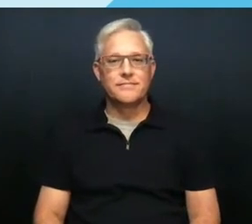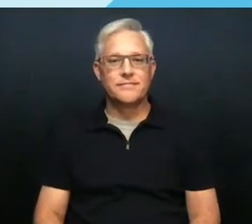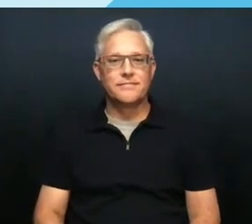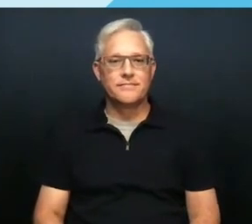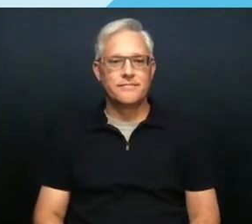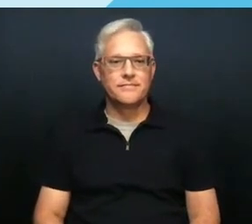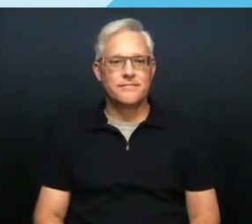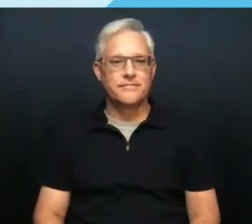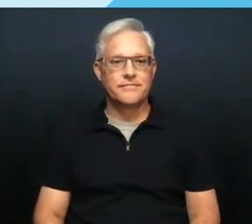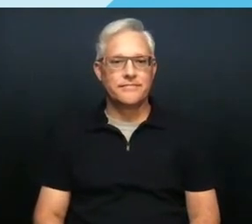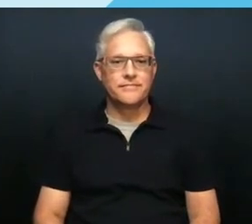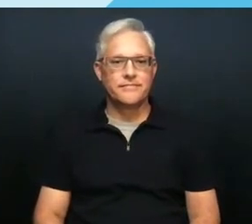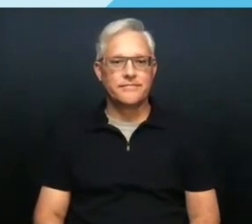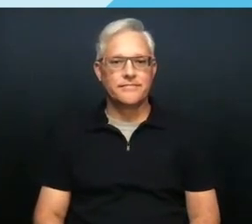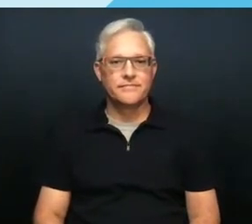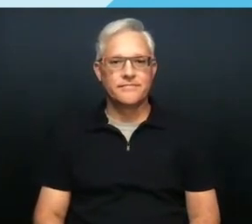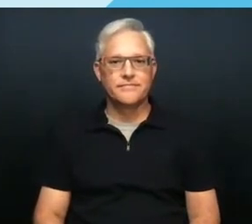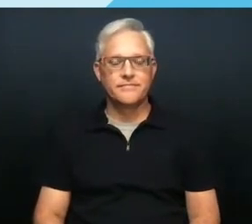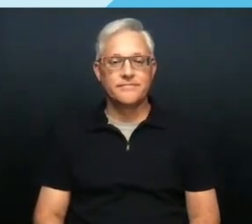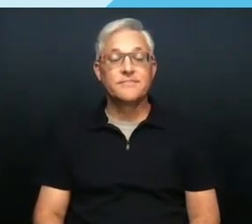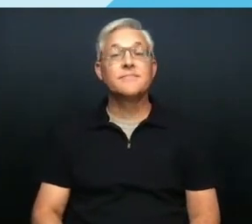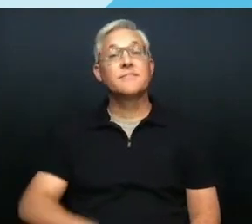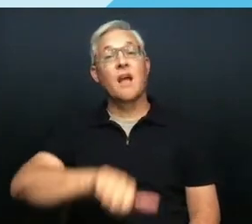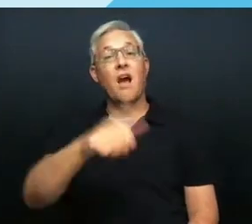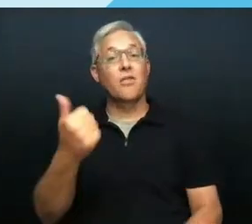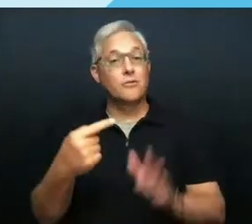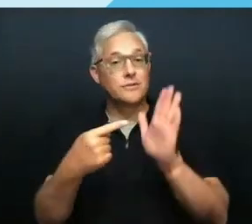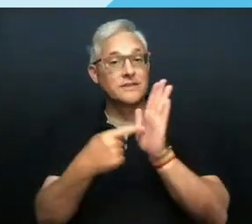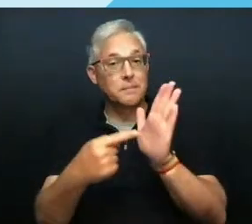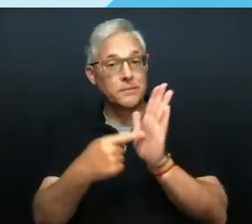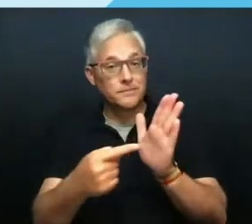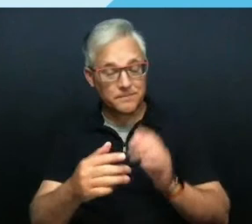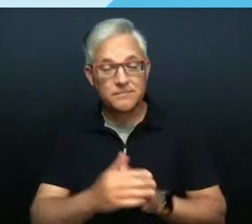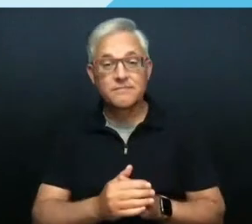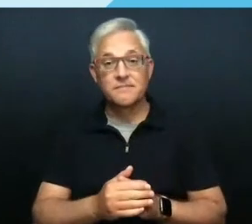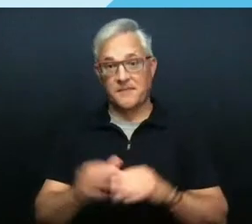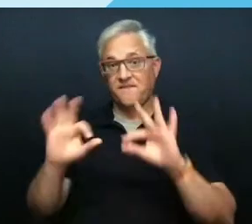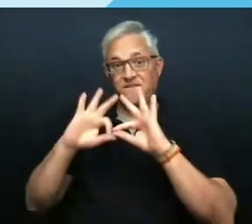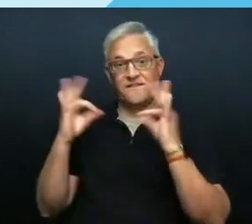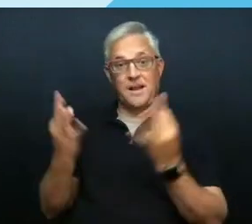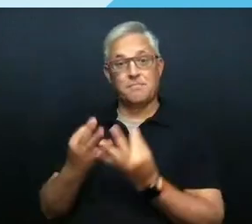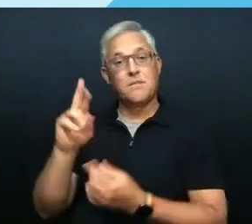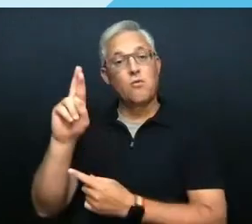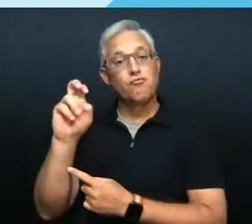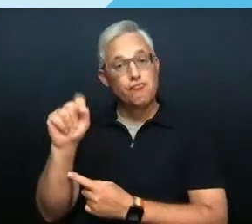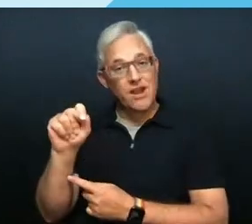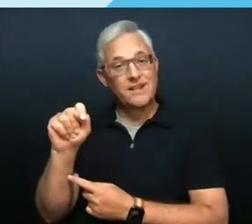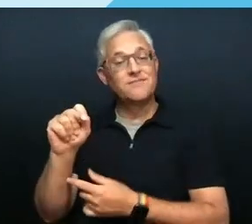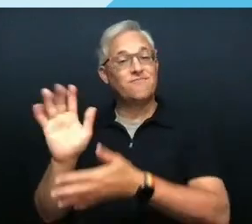Another example, our family actually rented a video through iTunes back in the early 2000s when digital